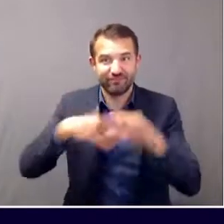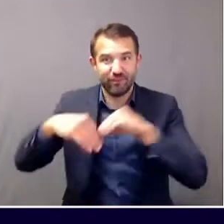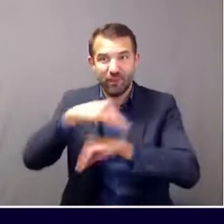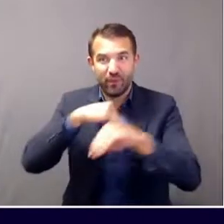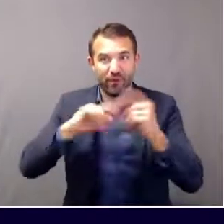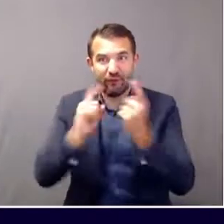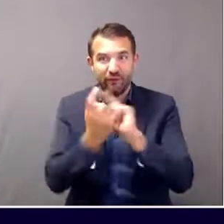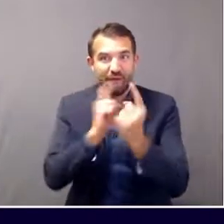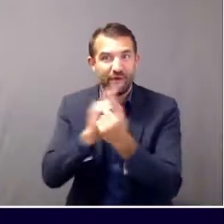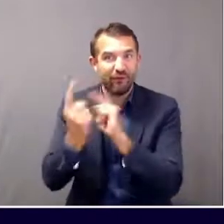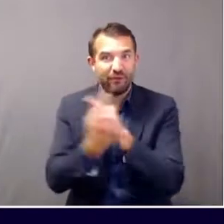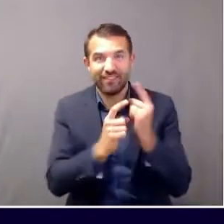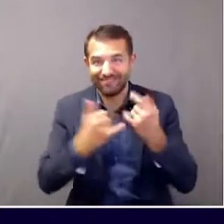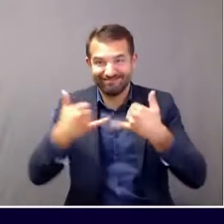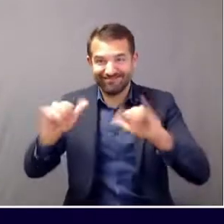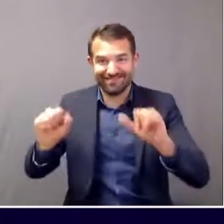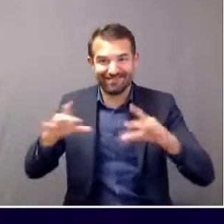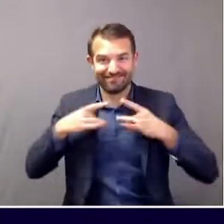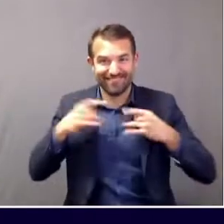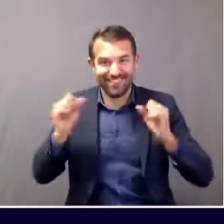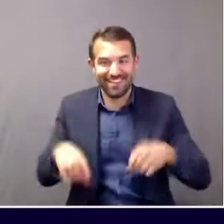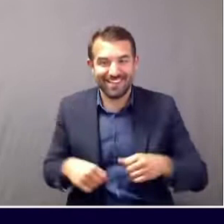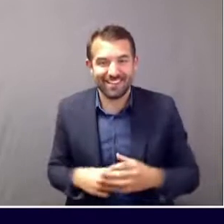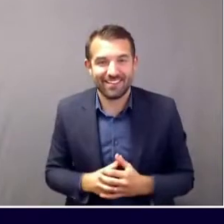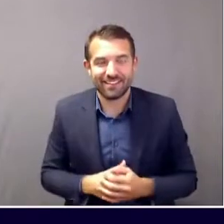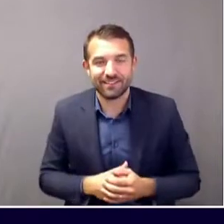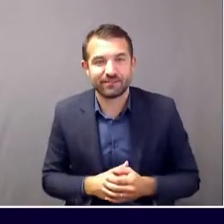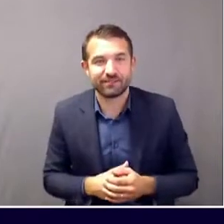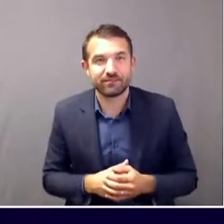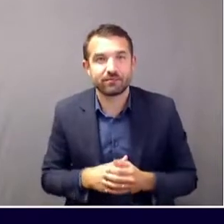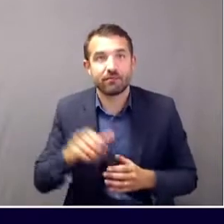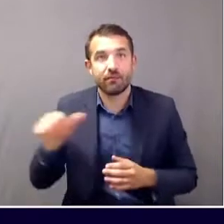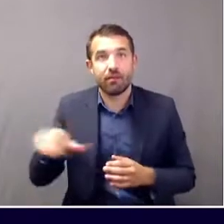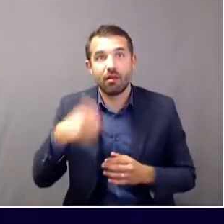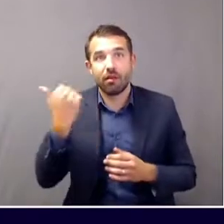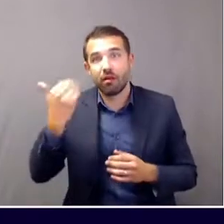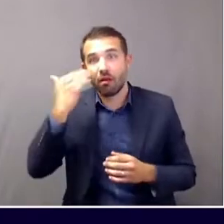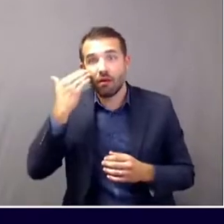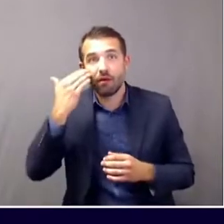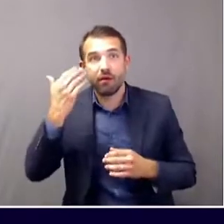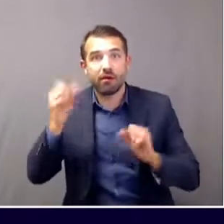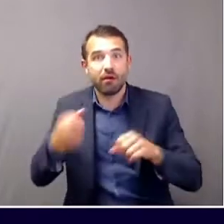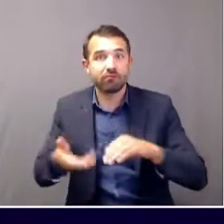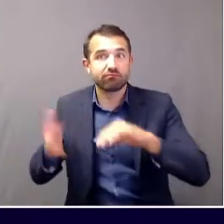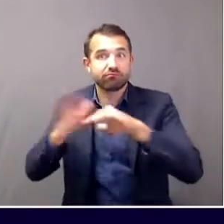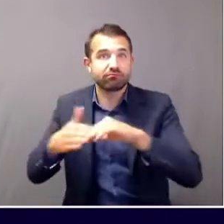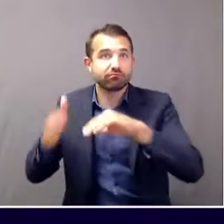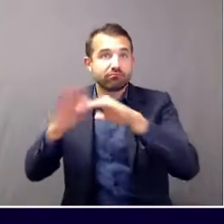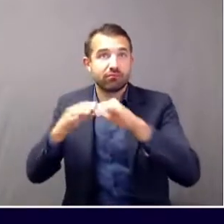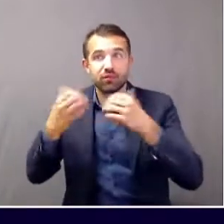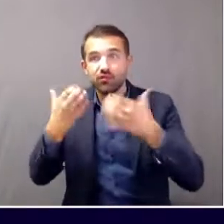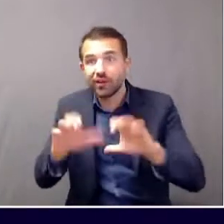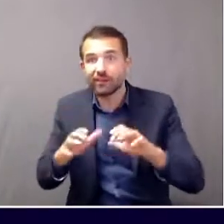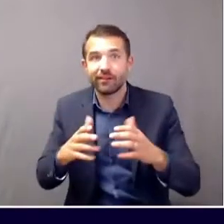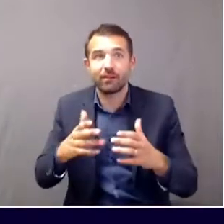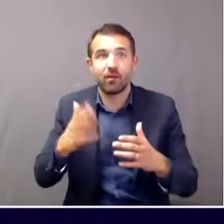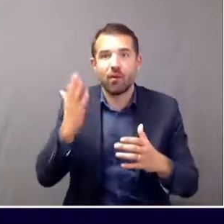that with other factors that we know that can increase the